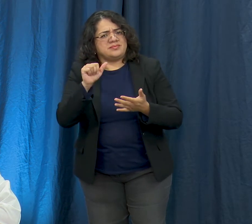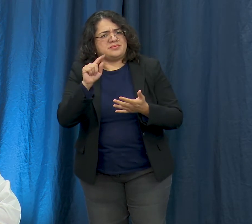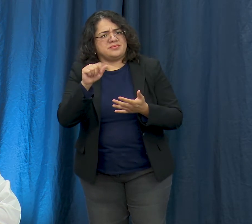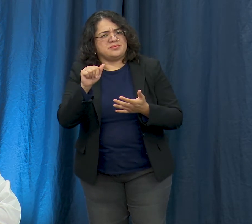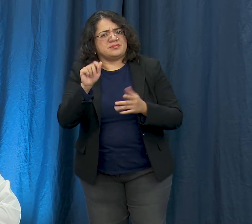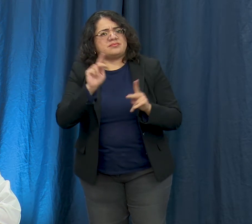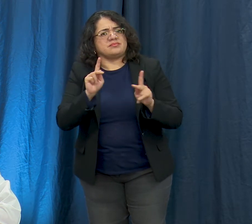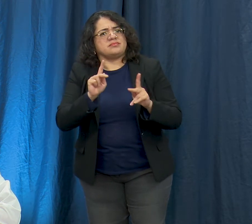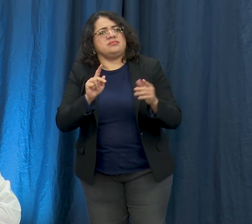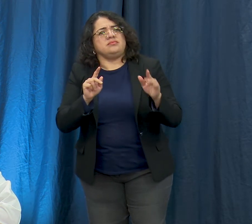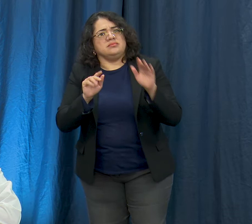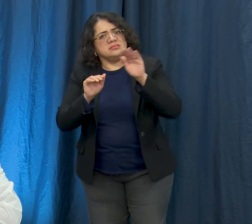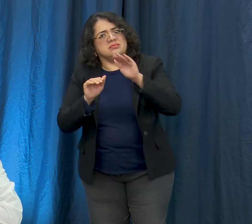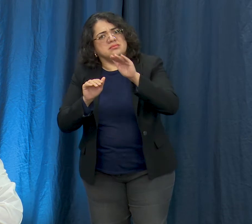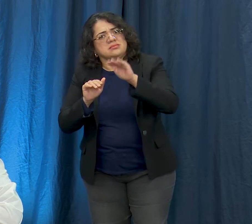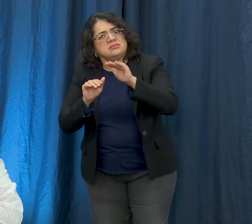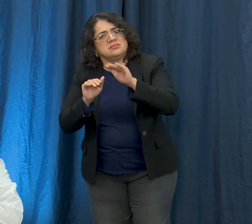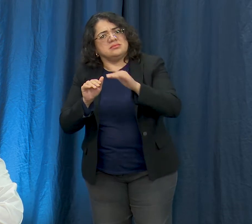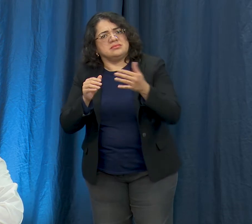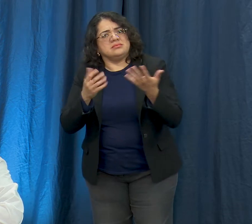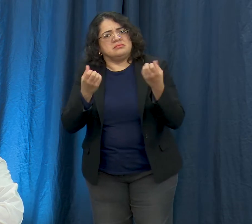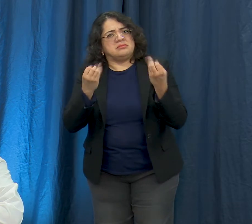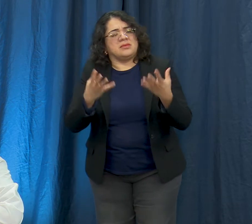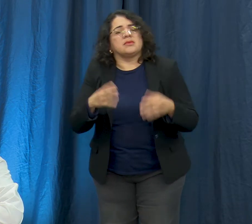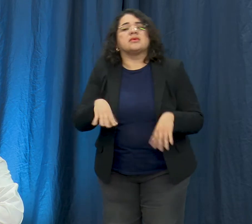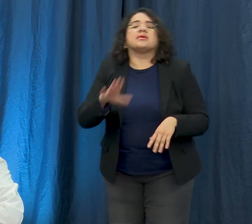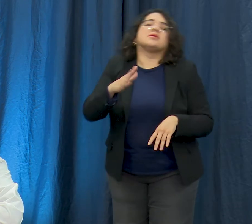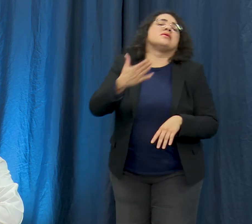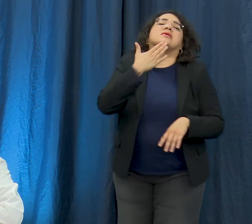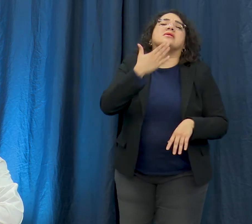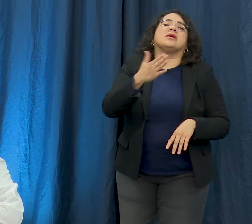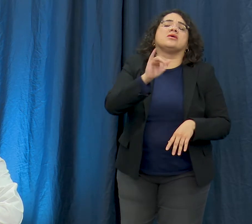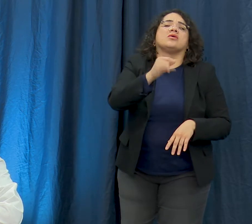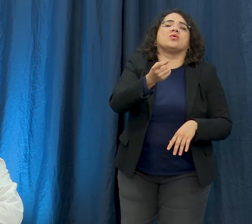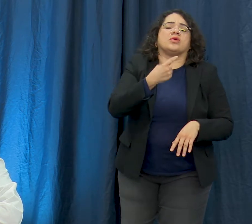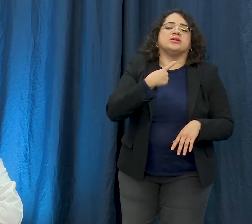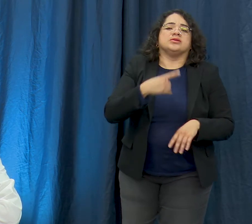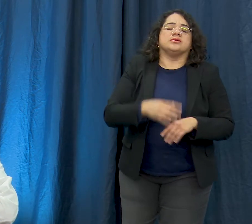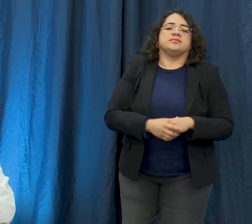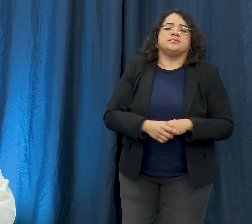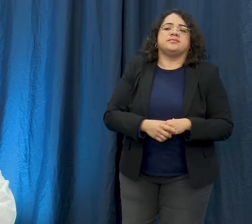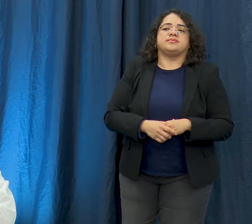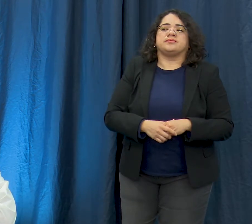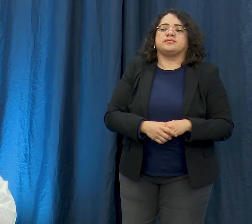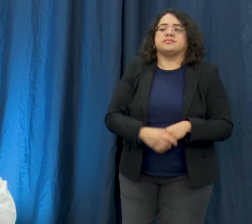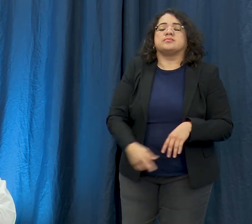for it? Thank you for that question. I think one of the biggest things that